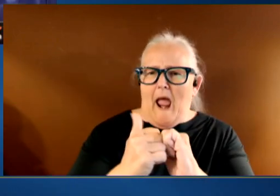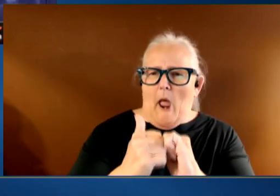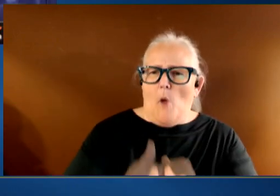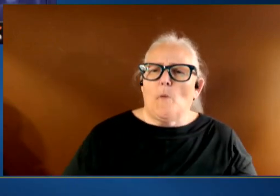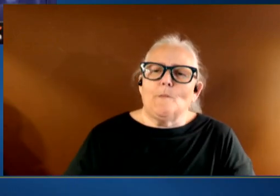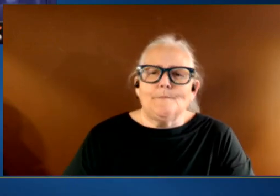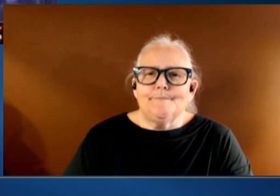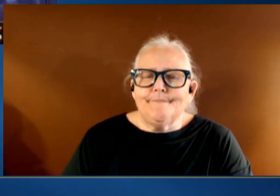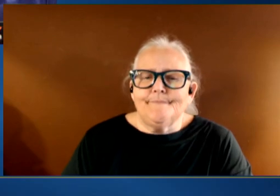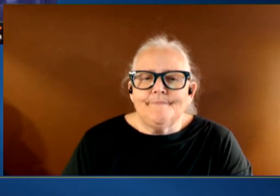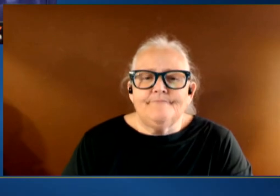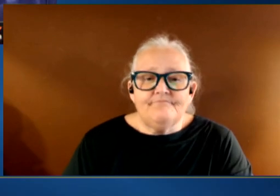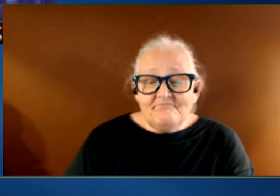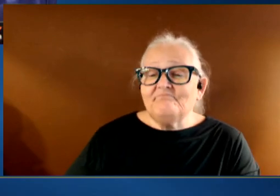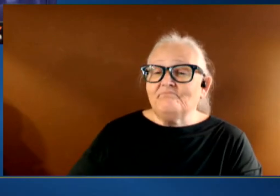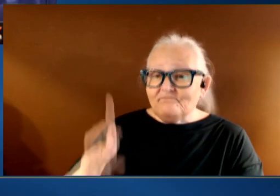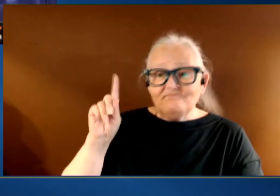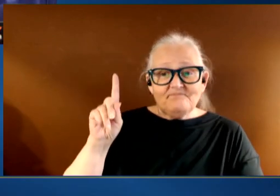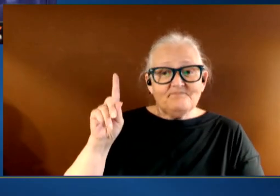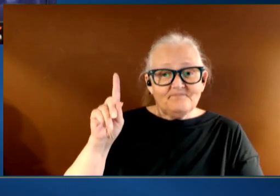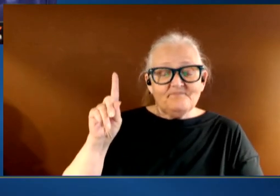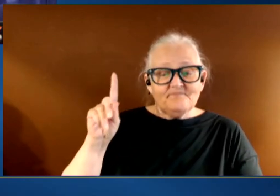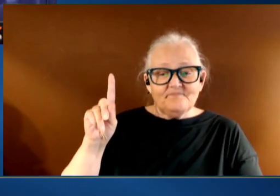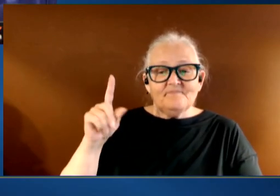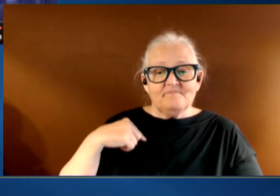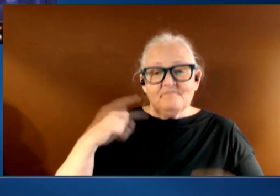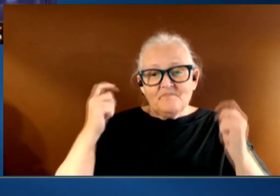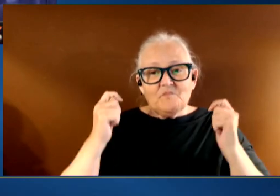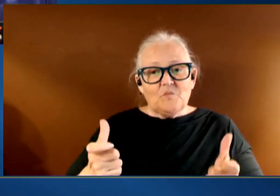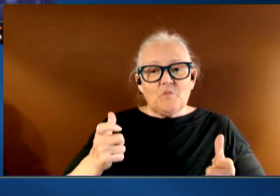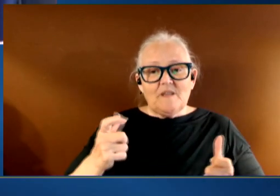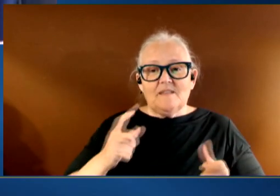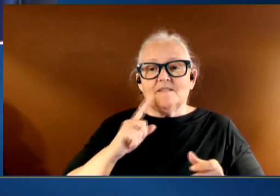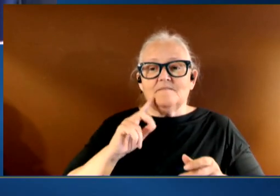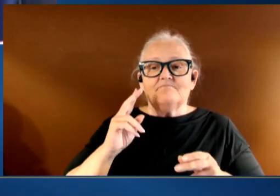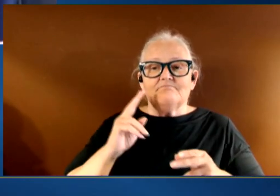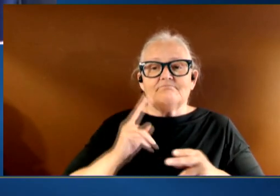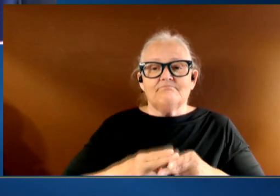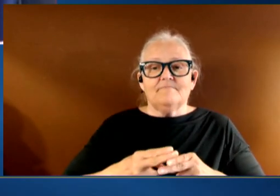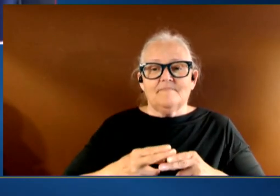Jimmy Pinnock: One thing I'd like to say real quick is, as I mentioned, I attend -- I have PCPs